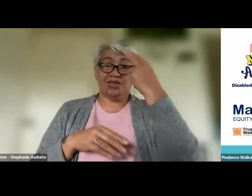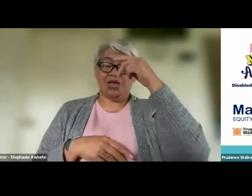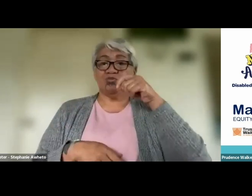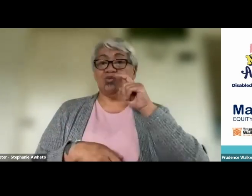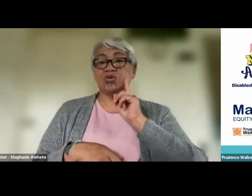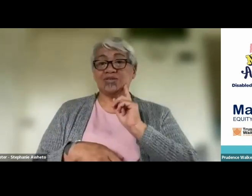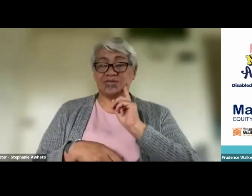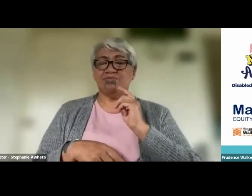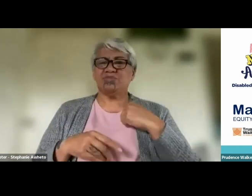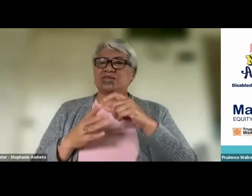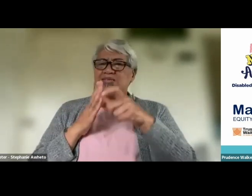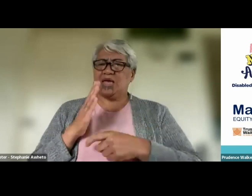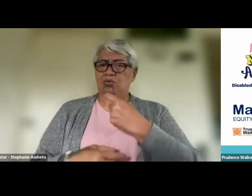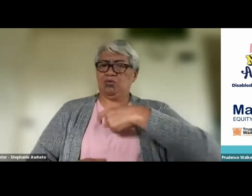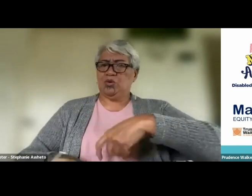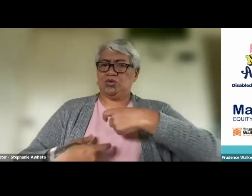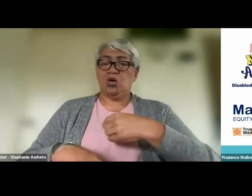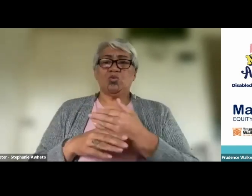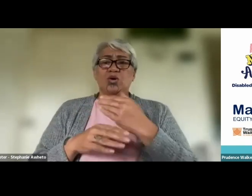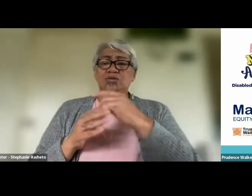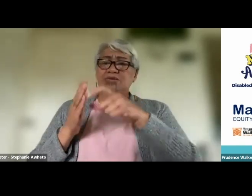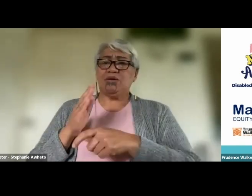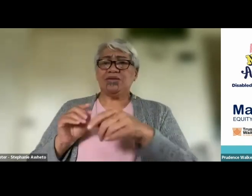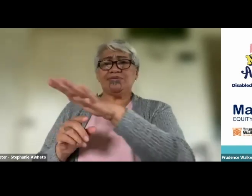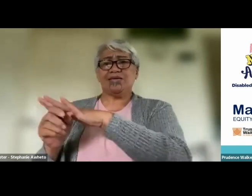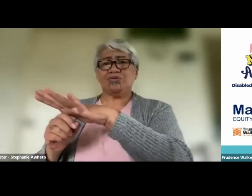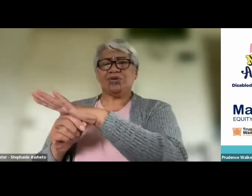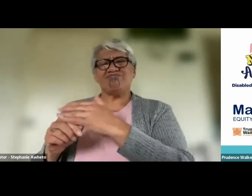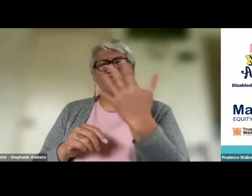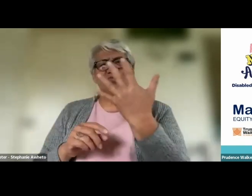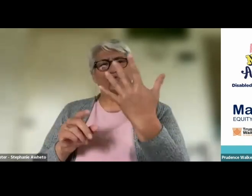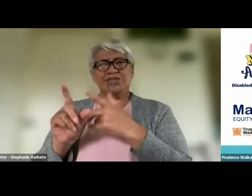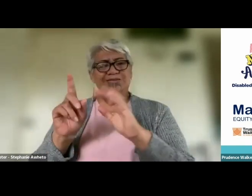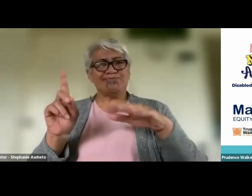I have worked in the disability sector for 15 years, and for the last three and a half years